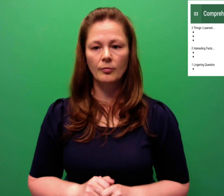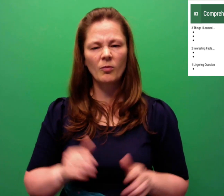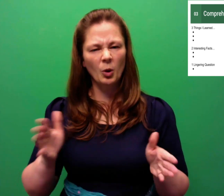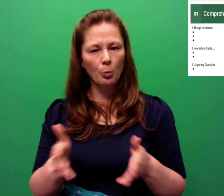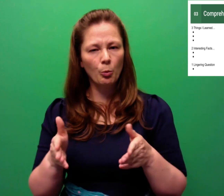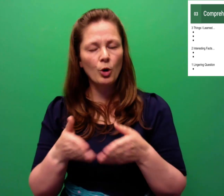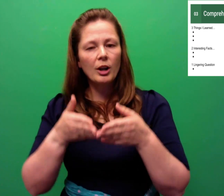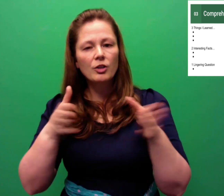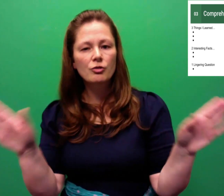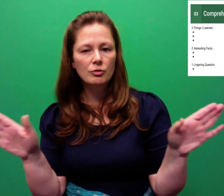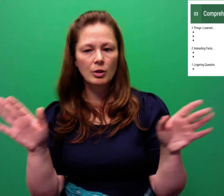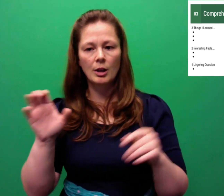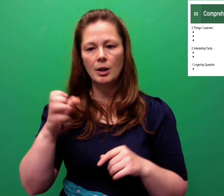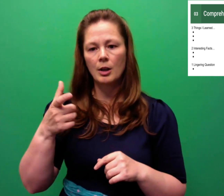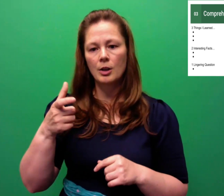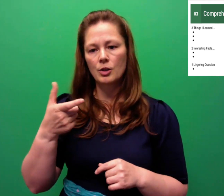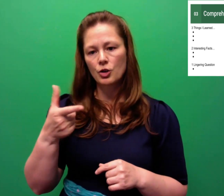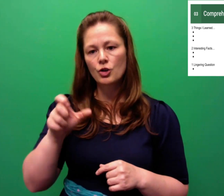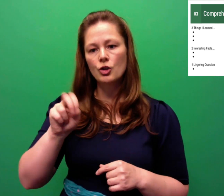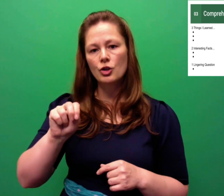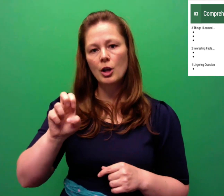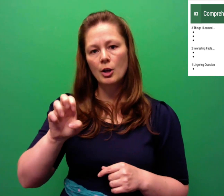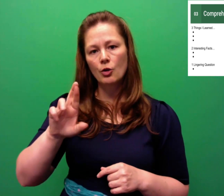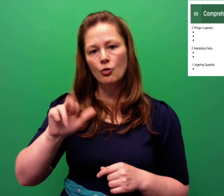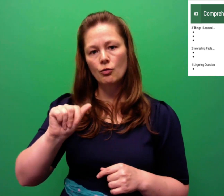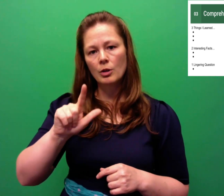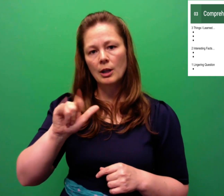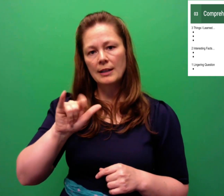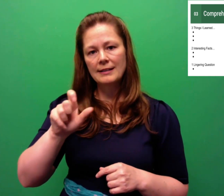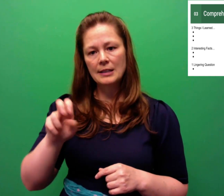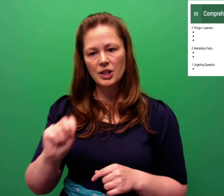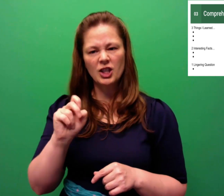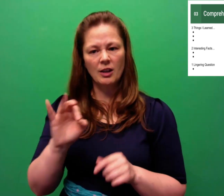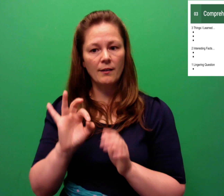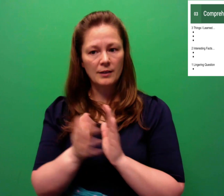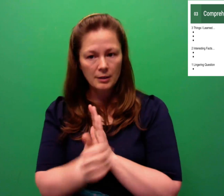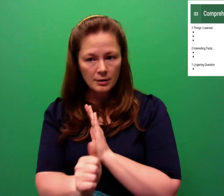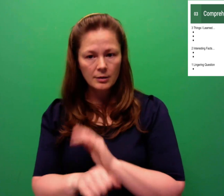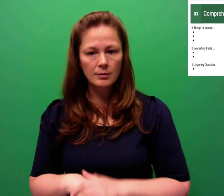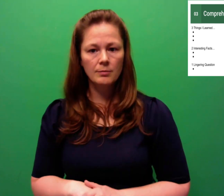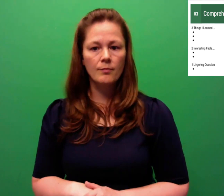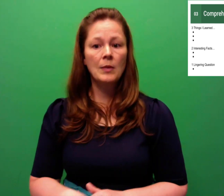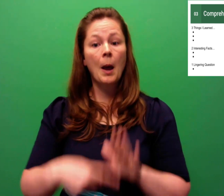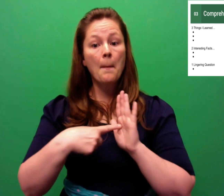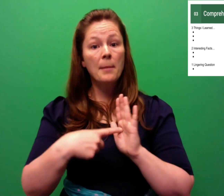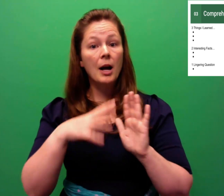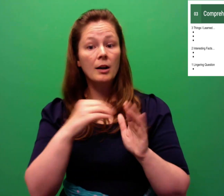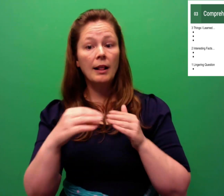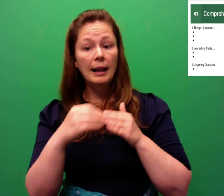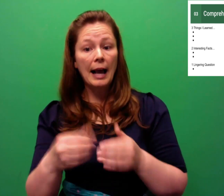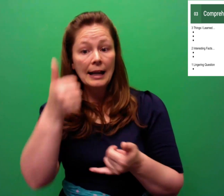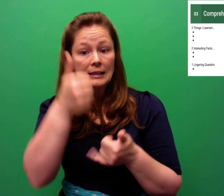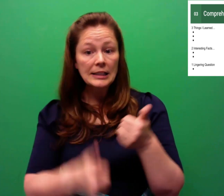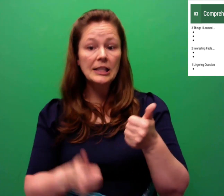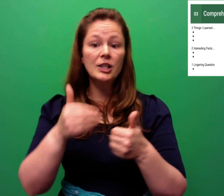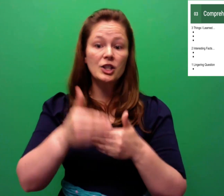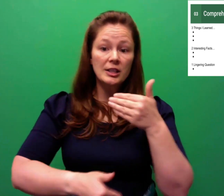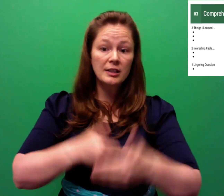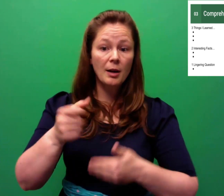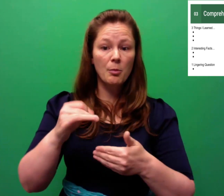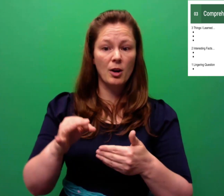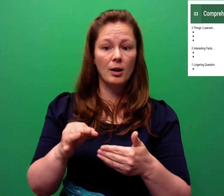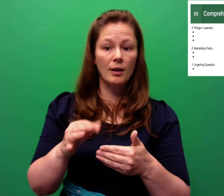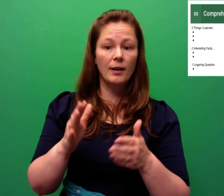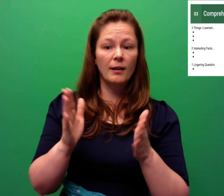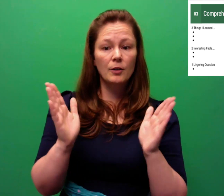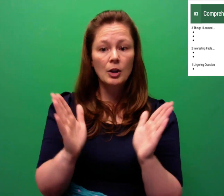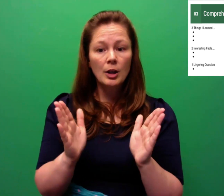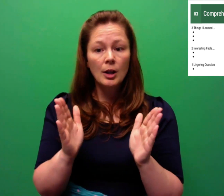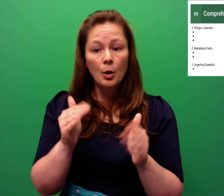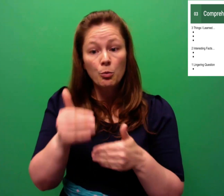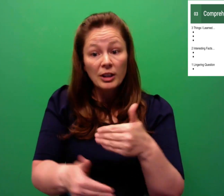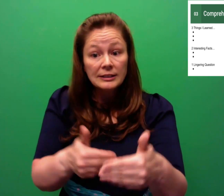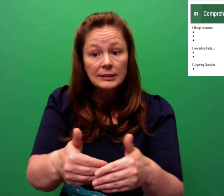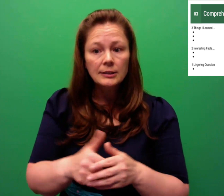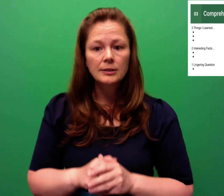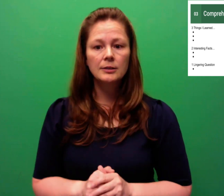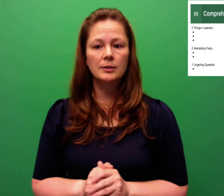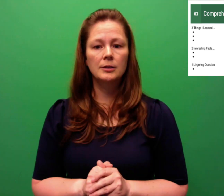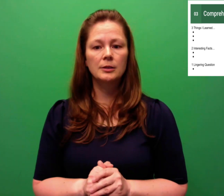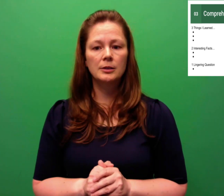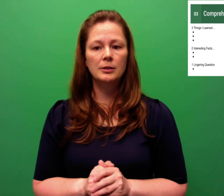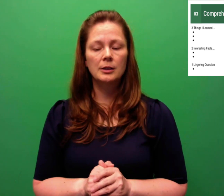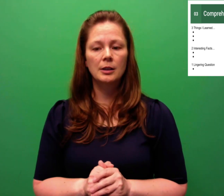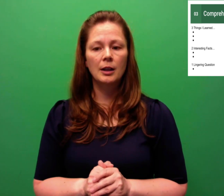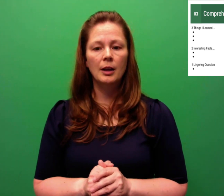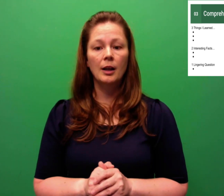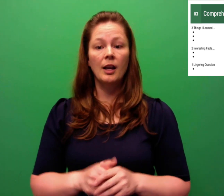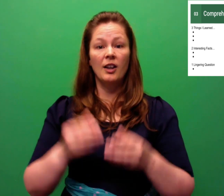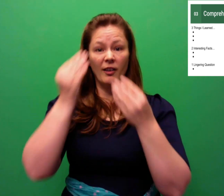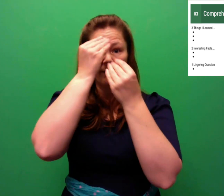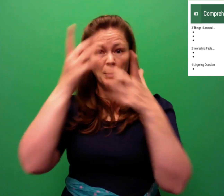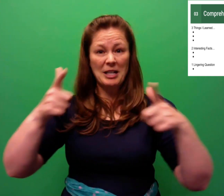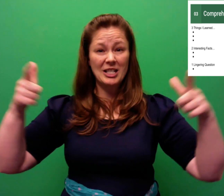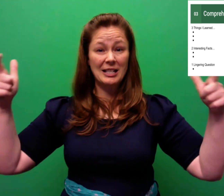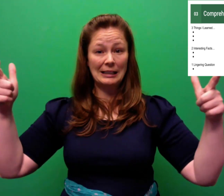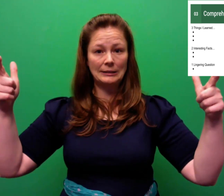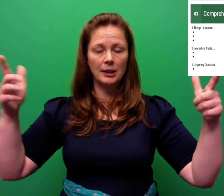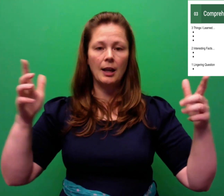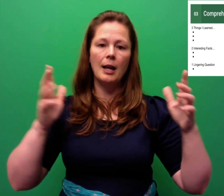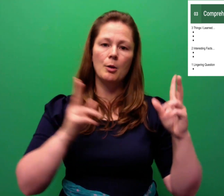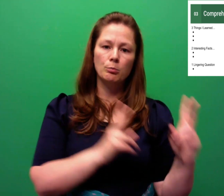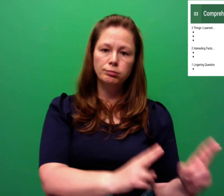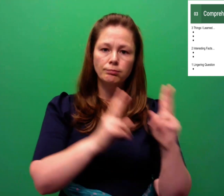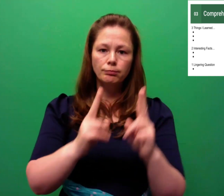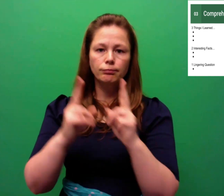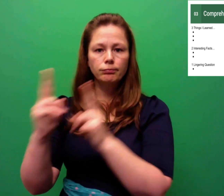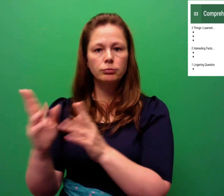skills model and guide each step of processes to be learned chunking